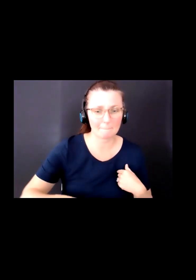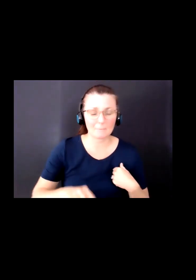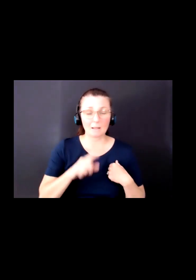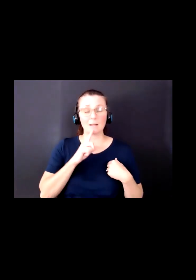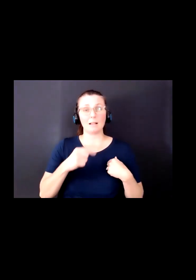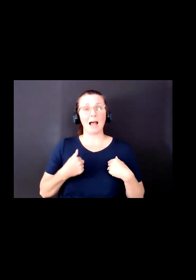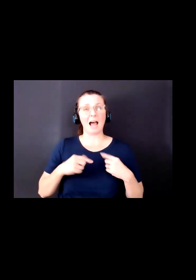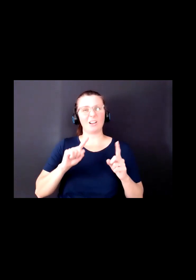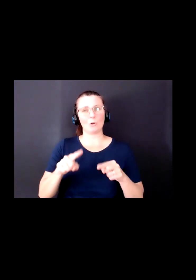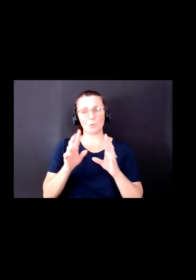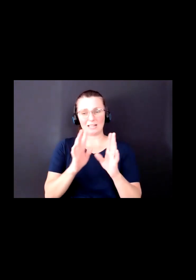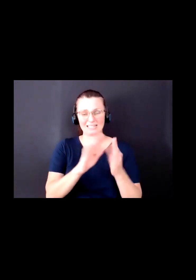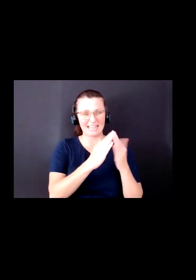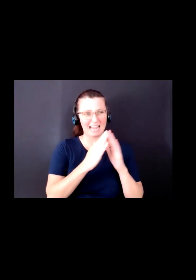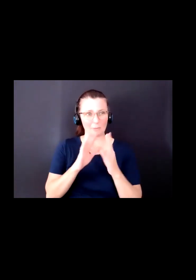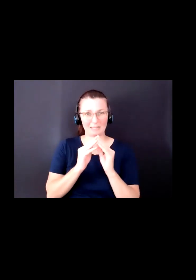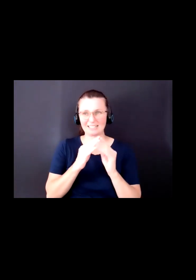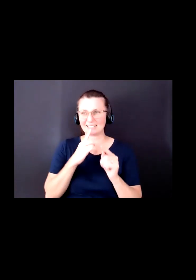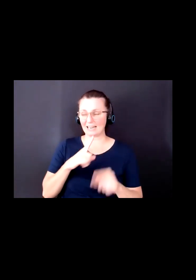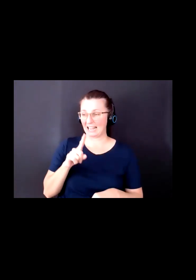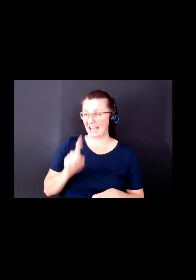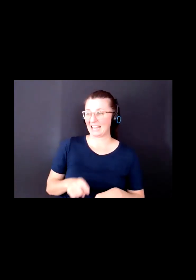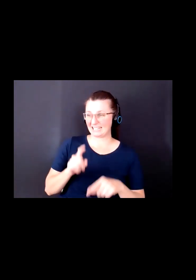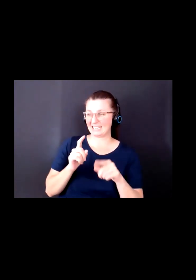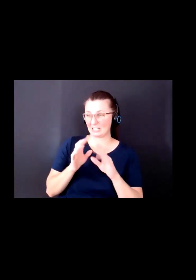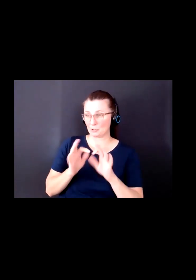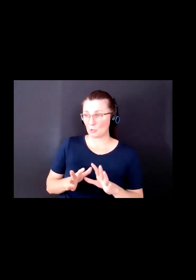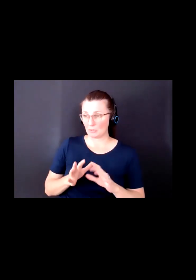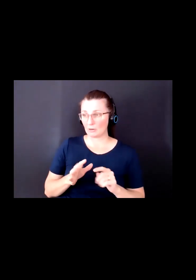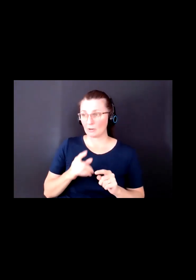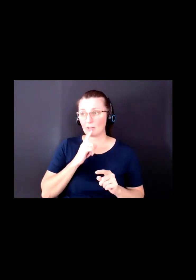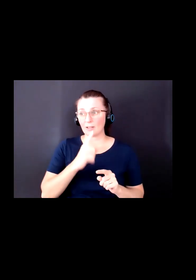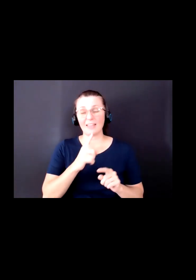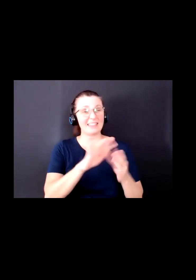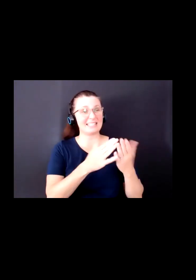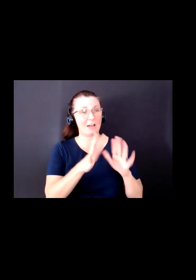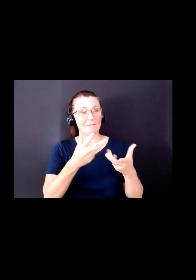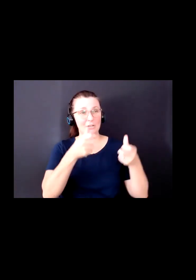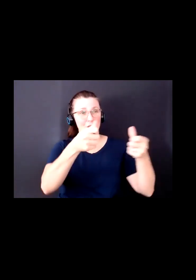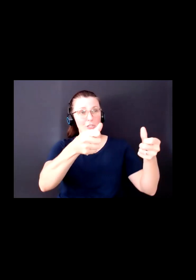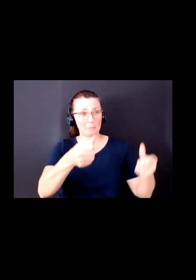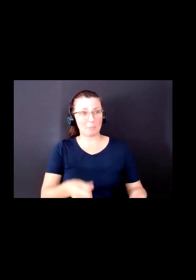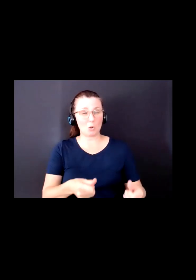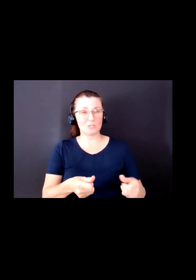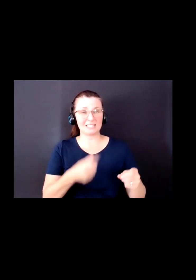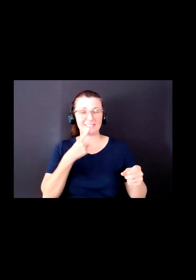posted instructions to contact the ADA Coordinator with effective communication needs by a specific date. And